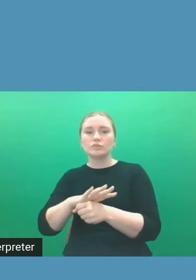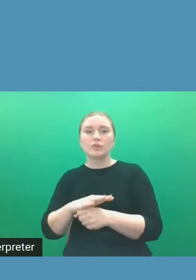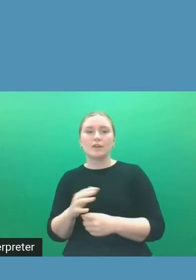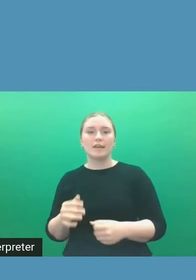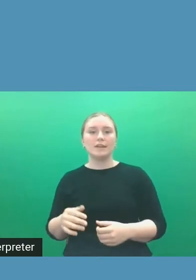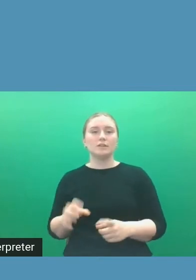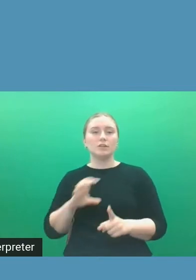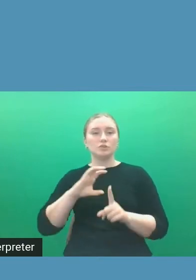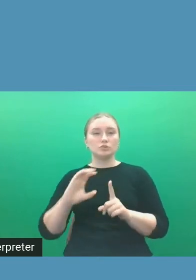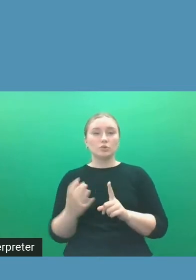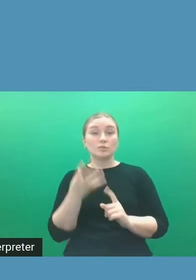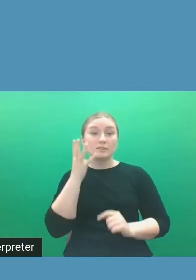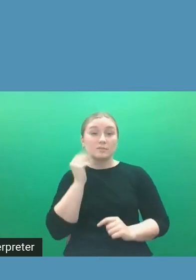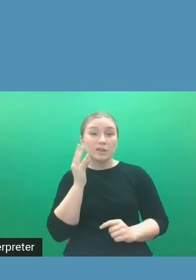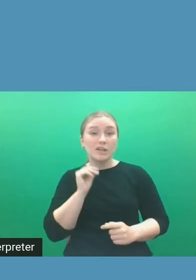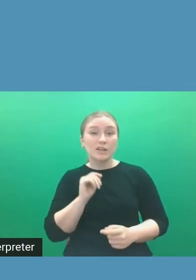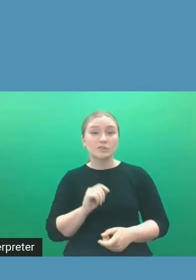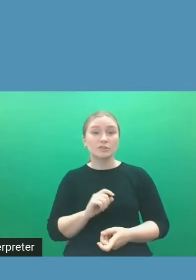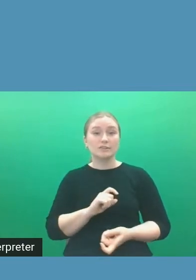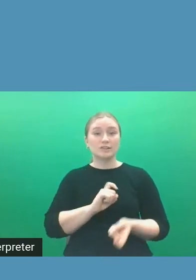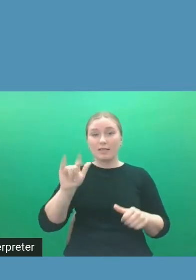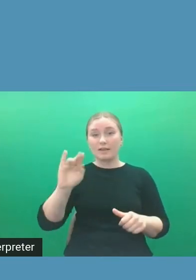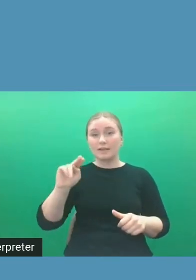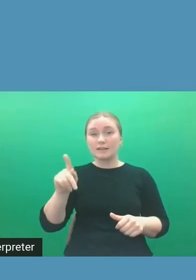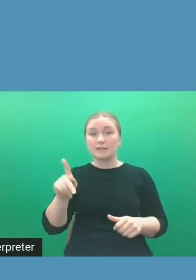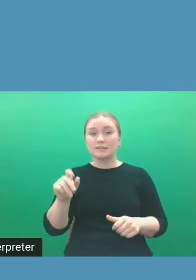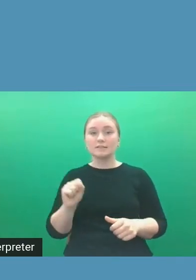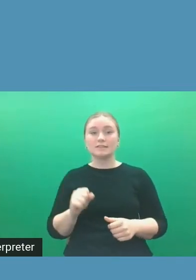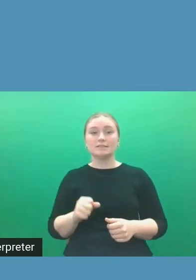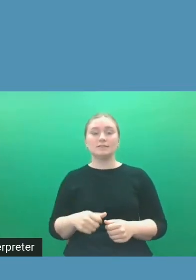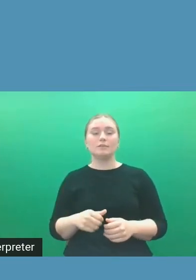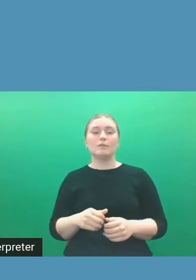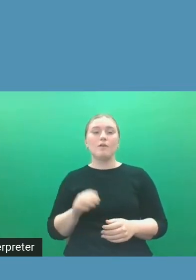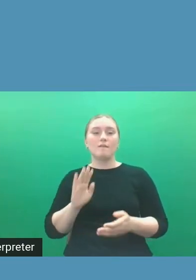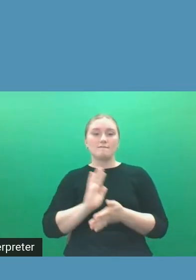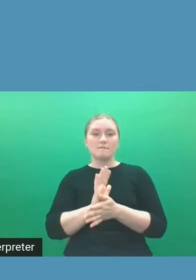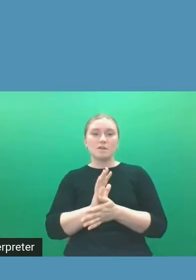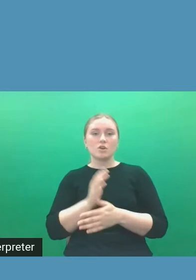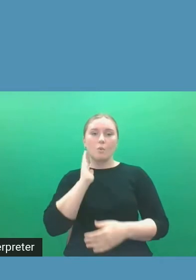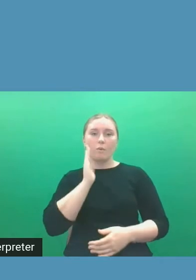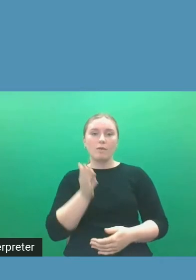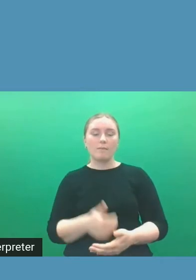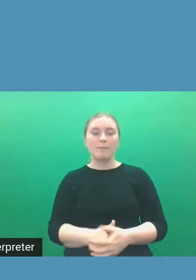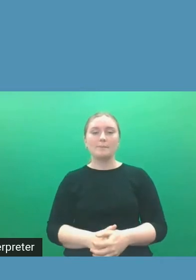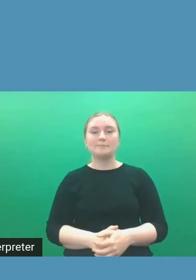of our world and our profession. So now finally it is my pleasure to introduce today's instructors